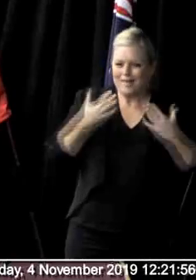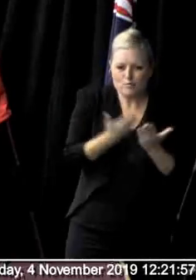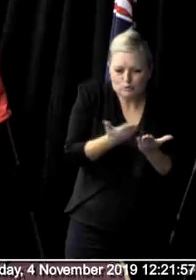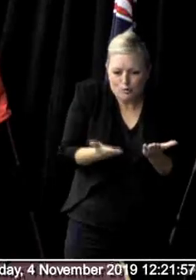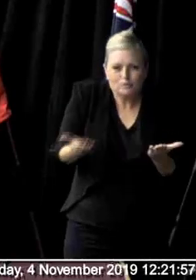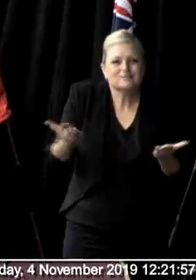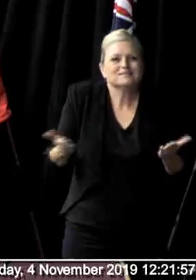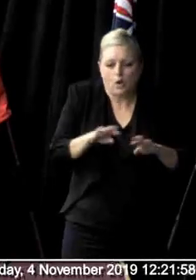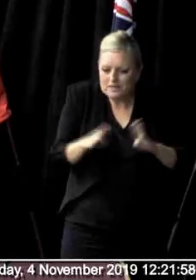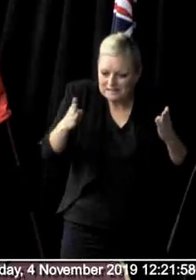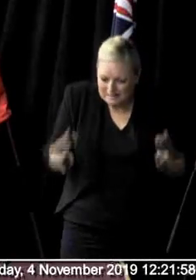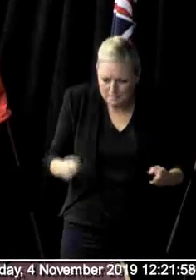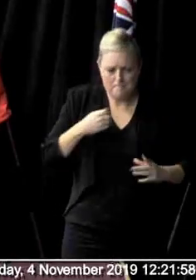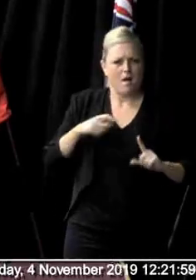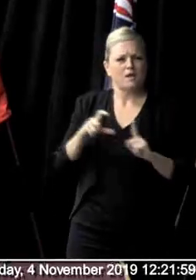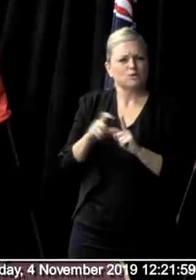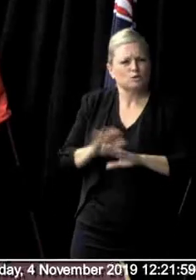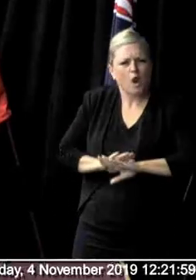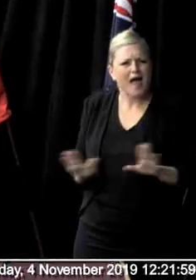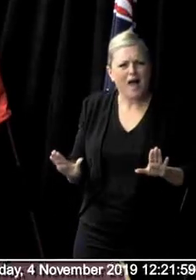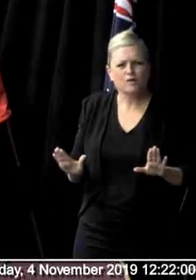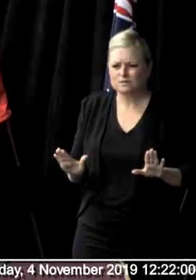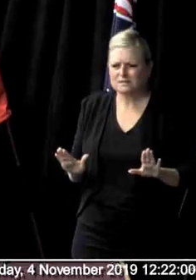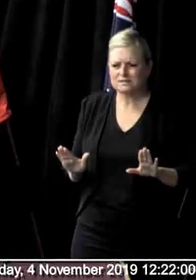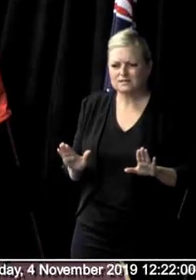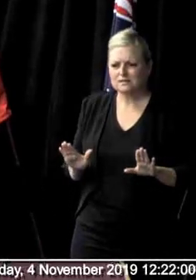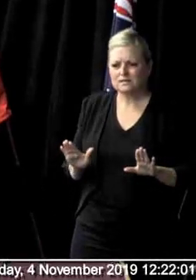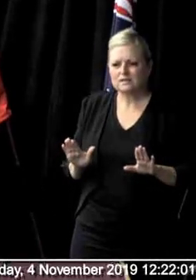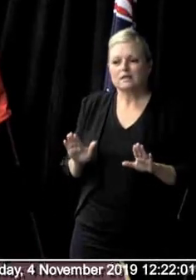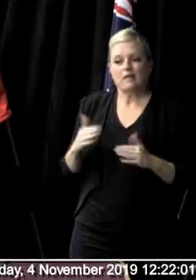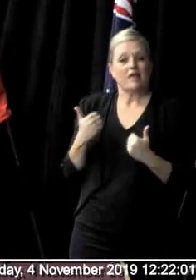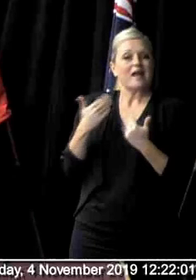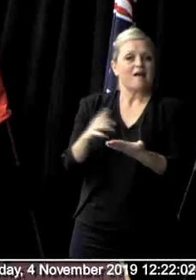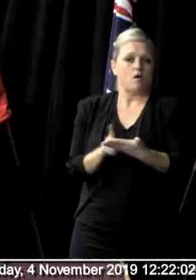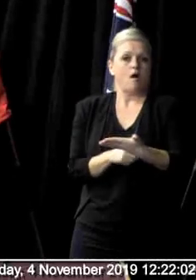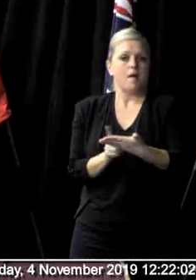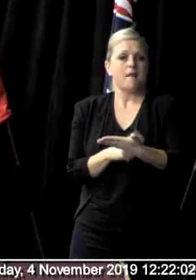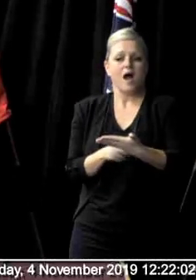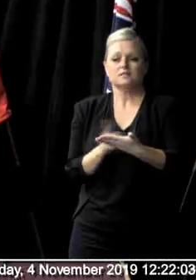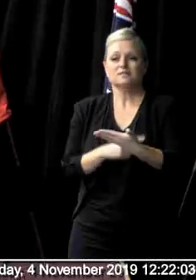to have her resources on the desk. She was given her iPad to keep her busy during the day.